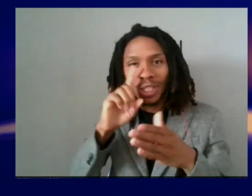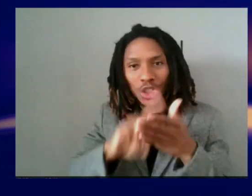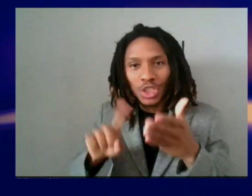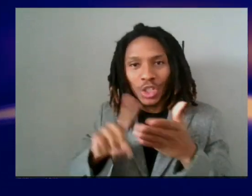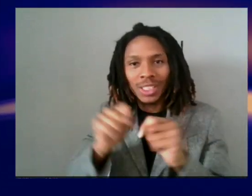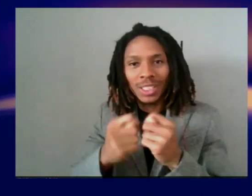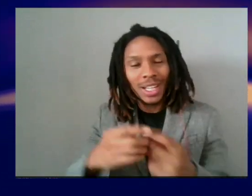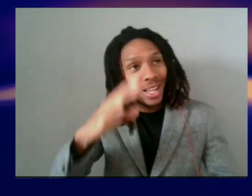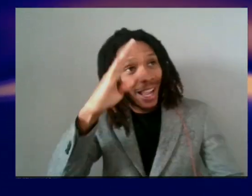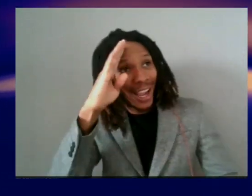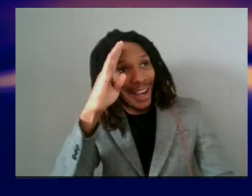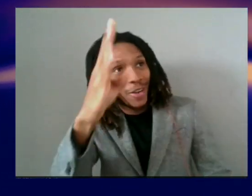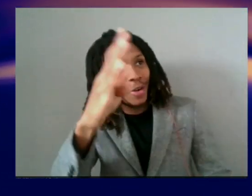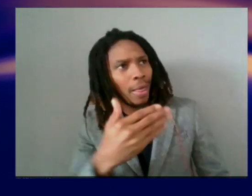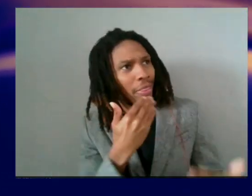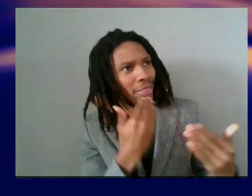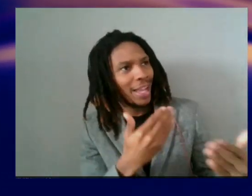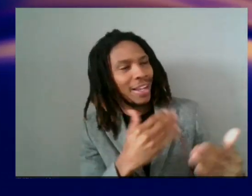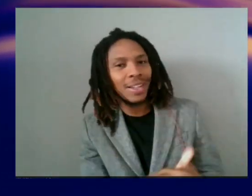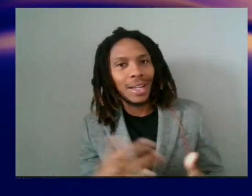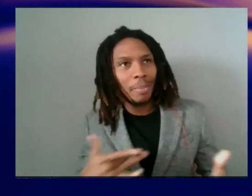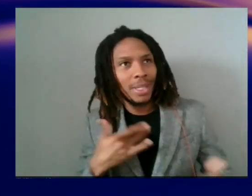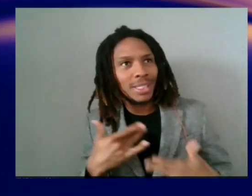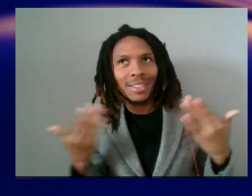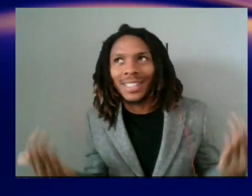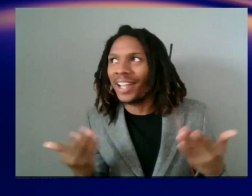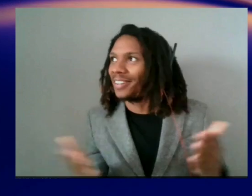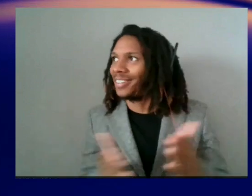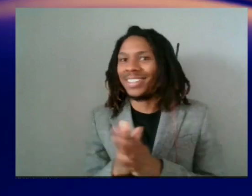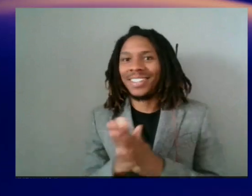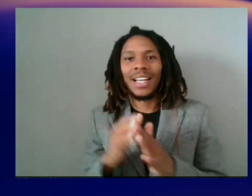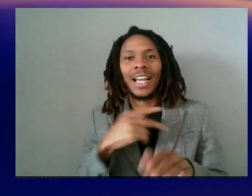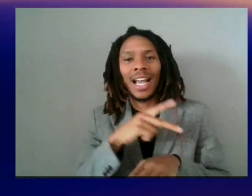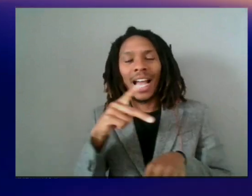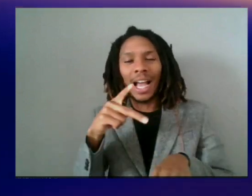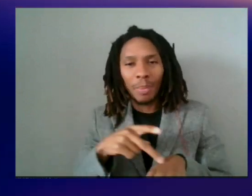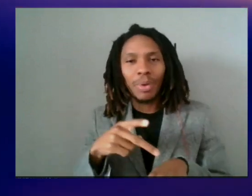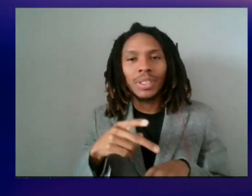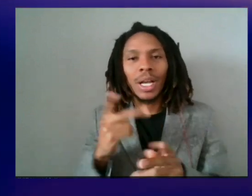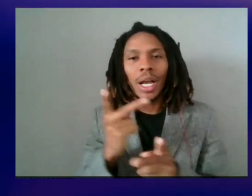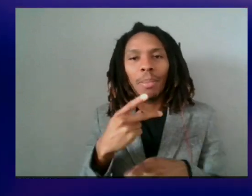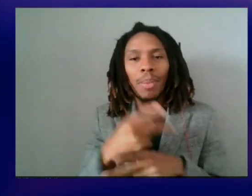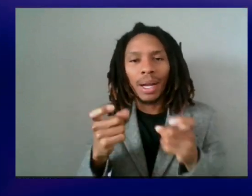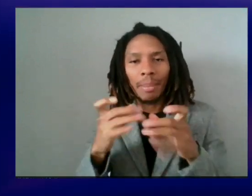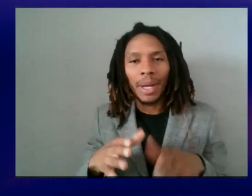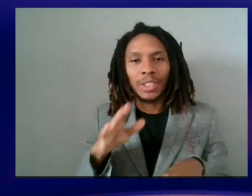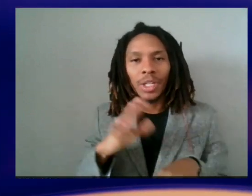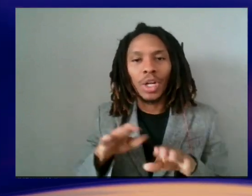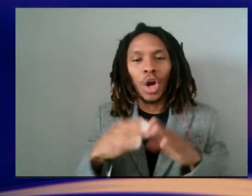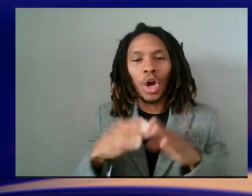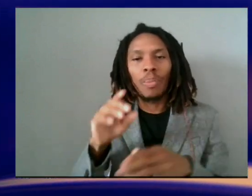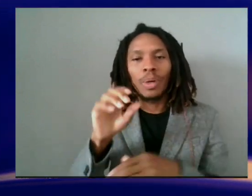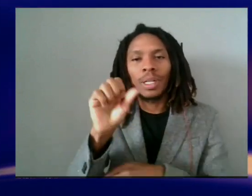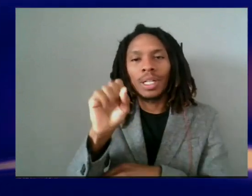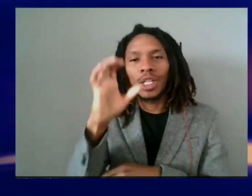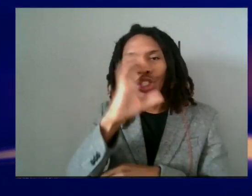[Kyle] Welcome Thank you. Excited to be here. I'm a principal product manager on the OpenSearch team. We've just launched some new capabilities